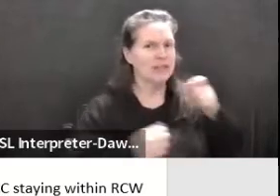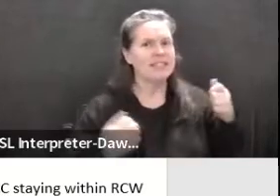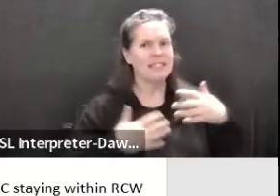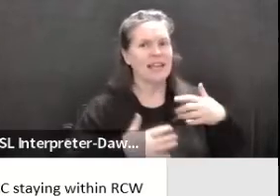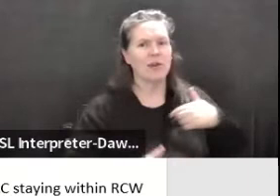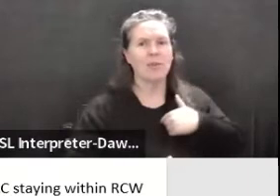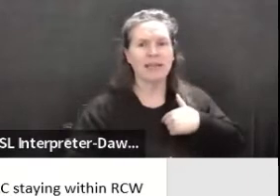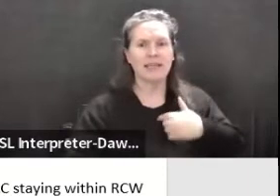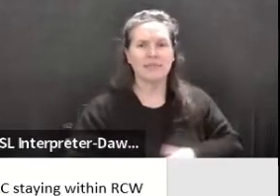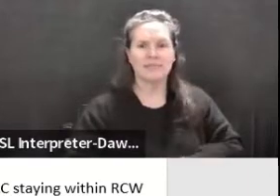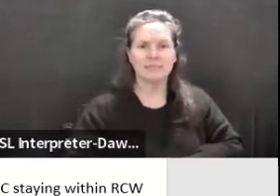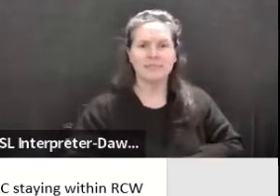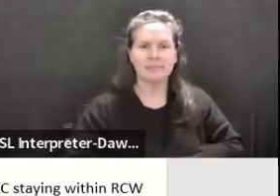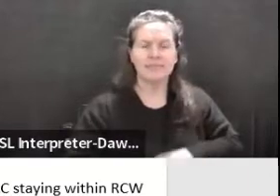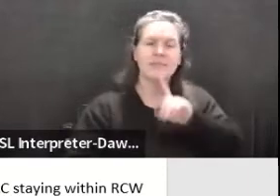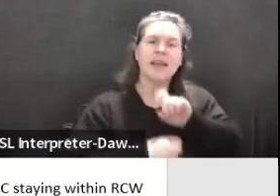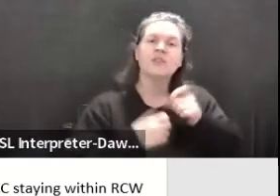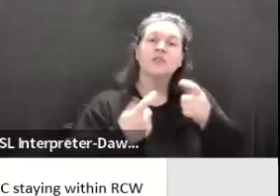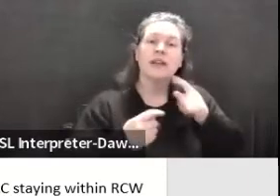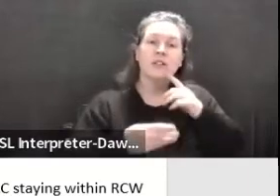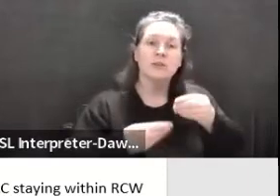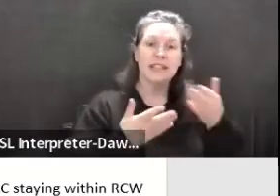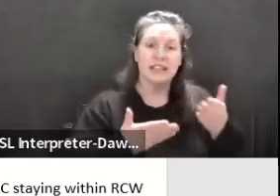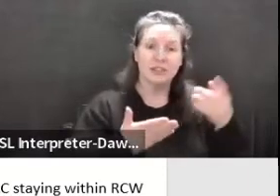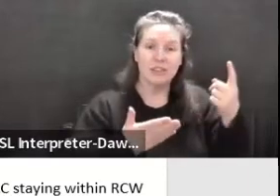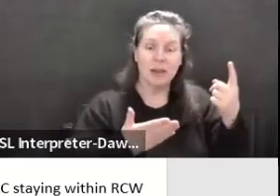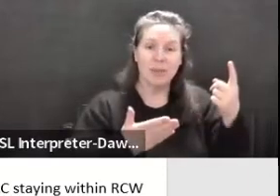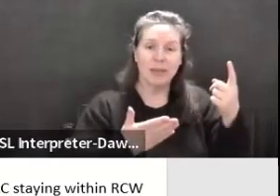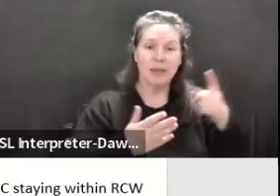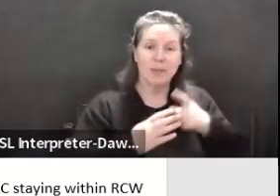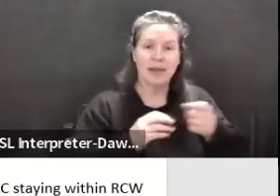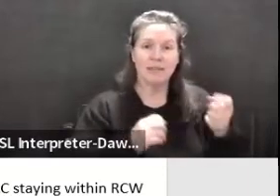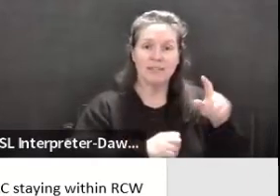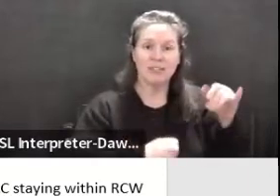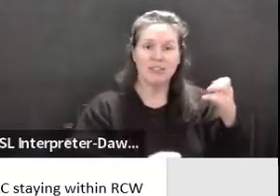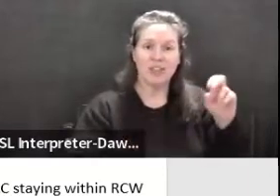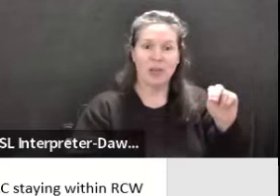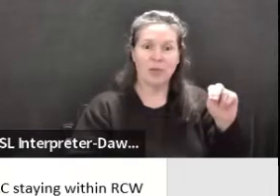and actually trying to deliver something by 1/1/23. Thanks for listening.